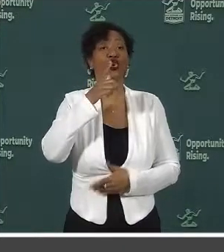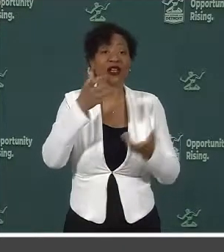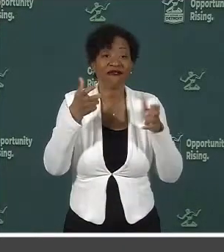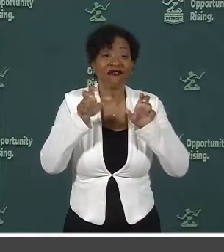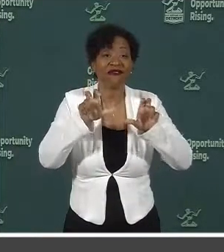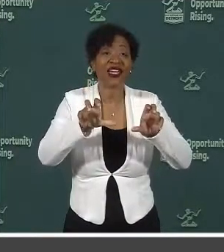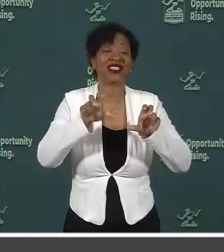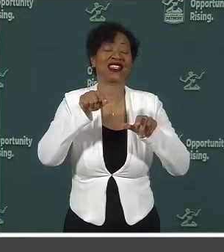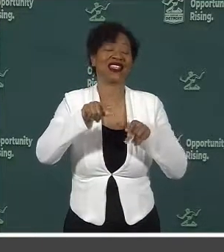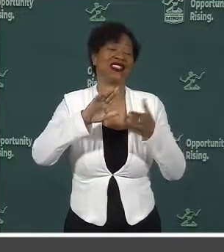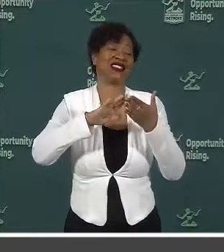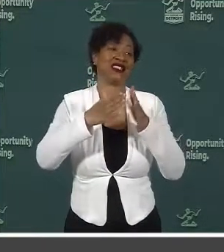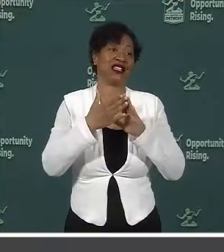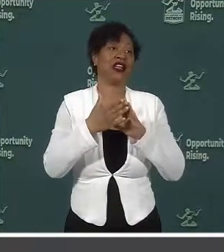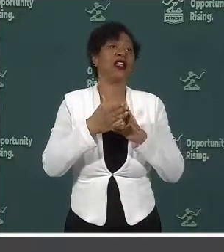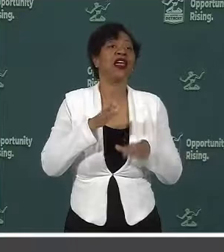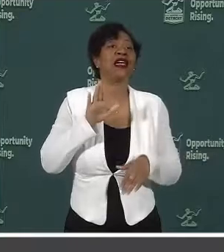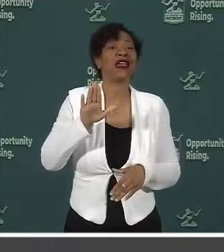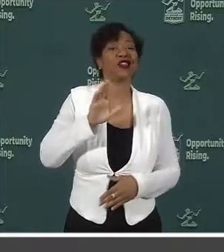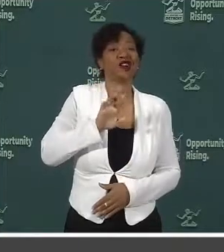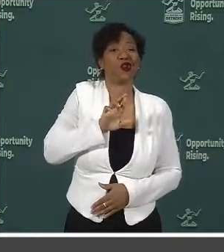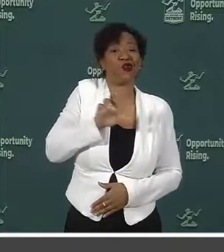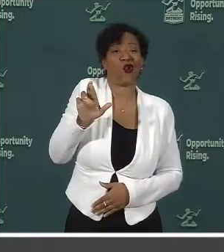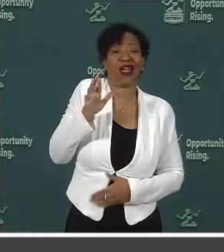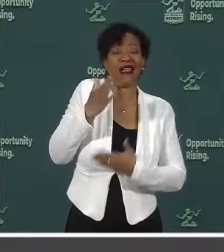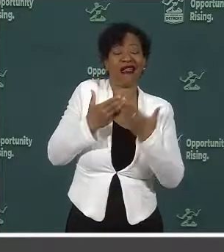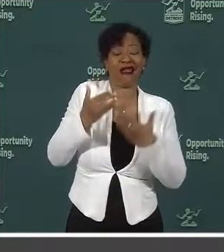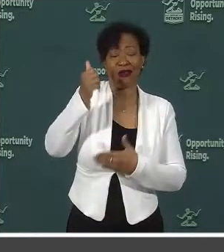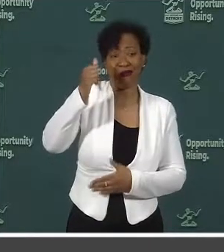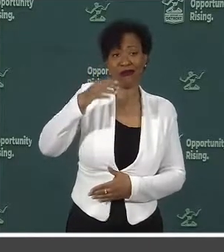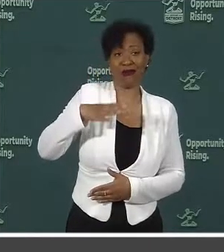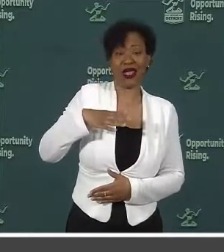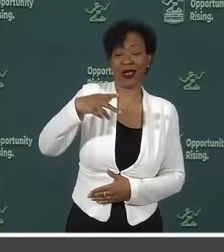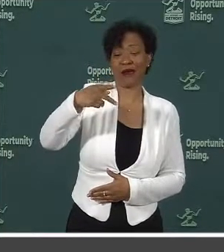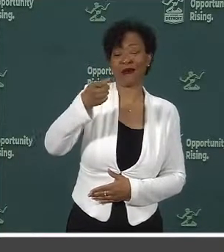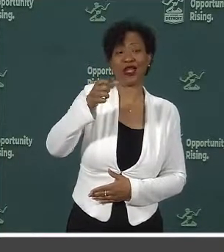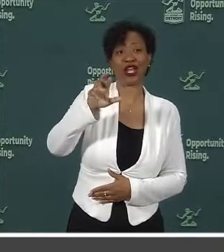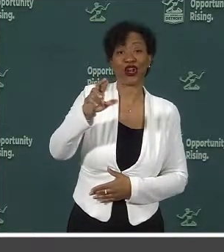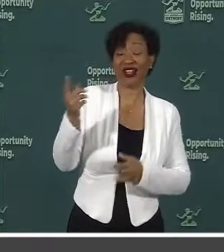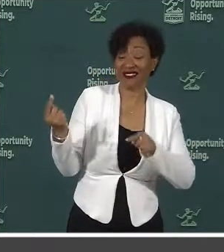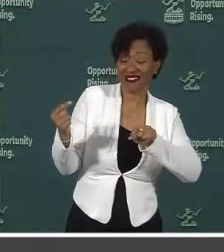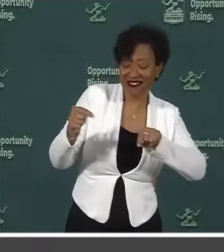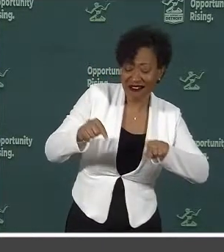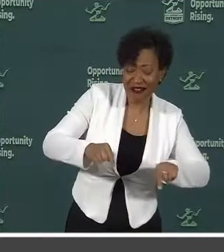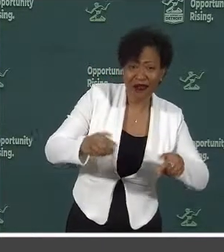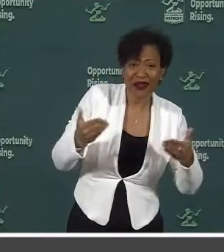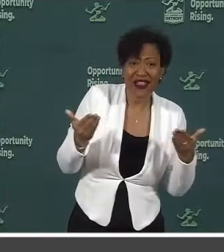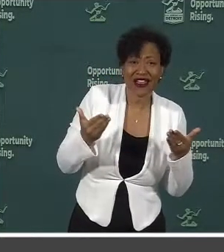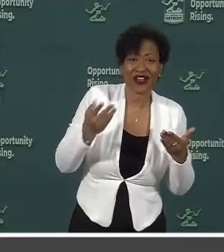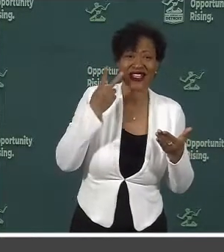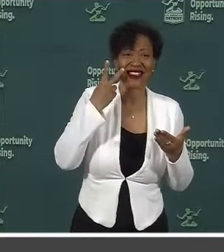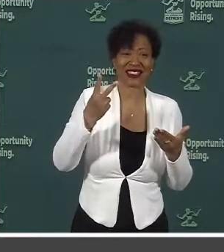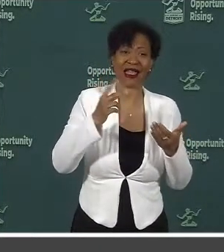DIMON HIS RIGHT HAND PETER SCHEER WHO CAME OUT TO SEE WHAT'S HAPPENING WITH ALL THAT MONEY PETER STAND UP SO THANK